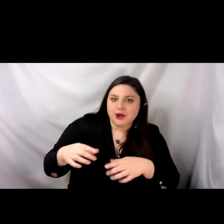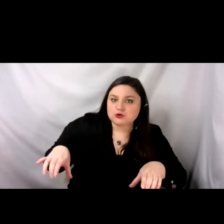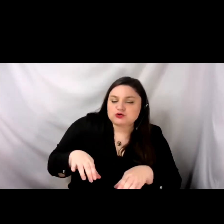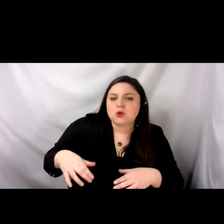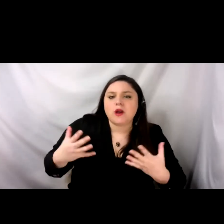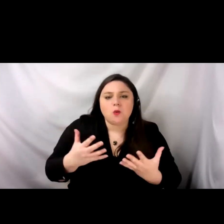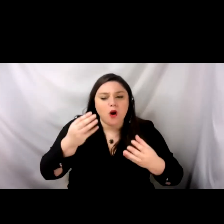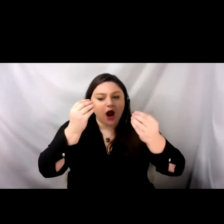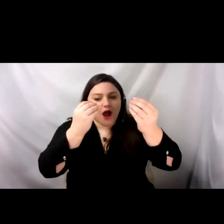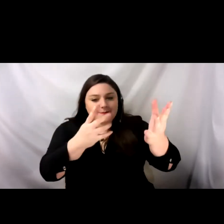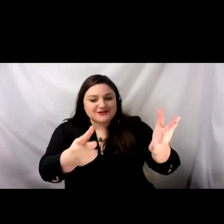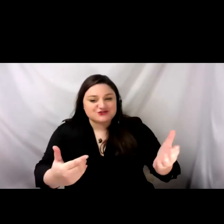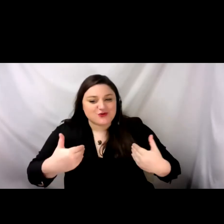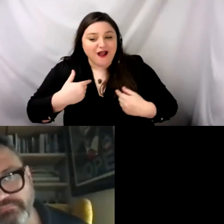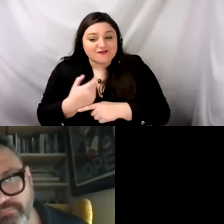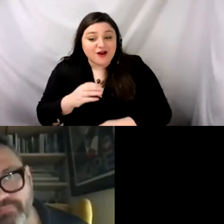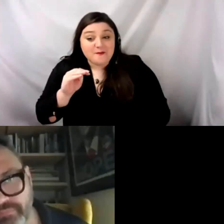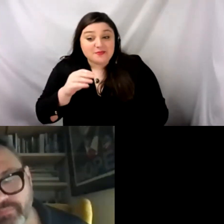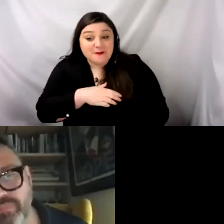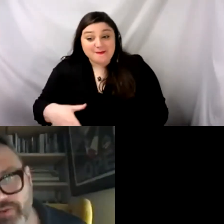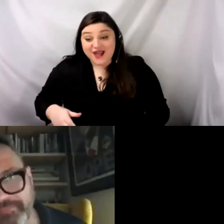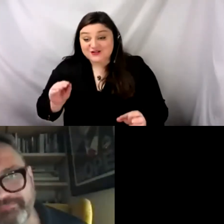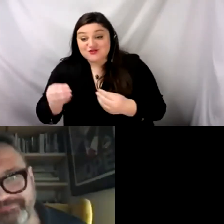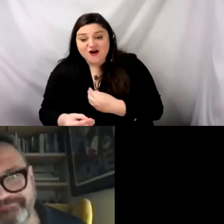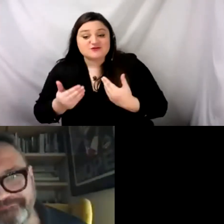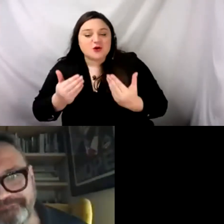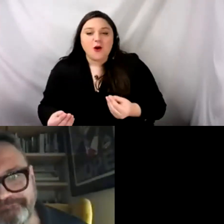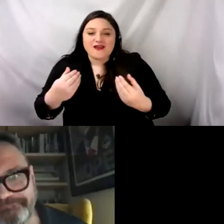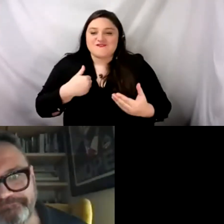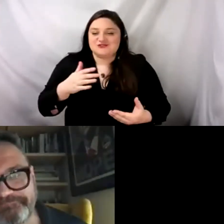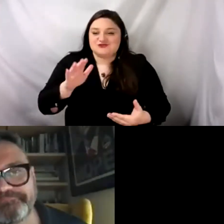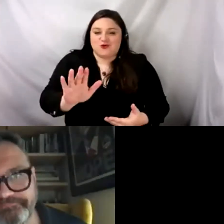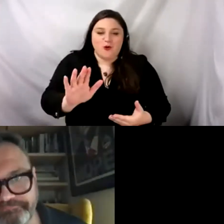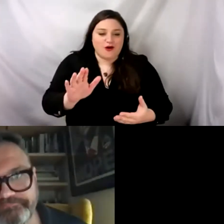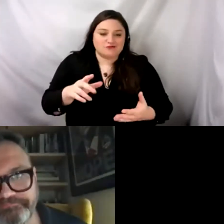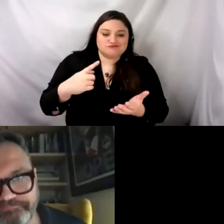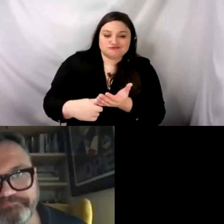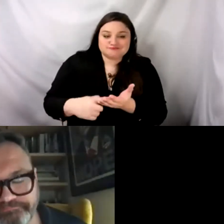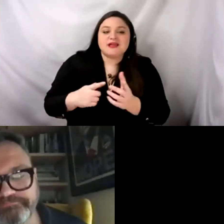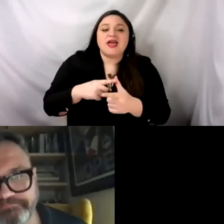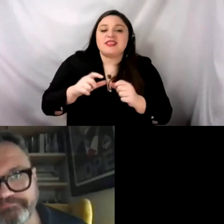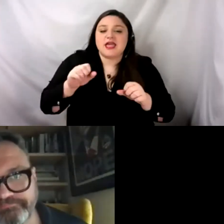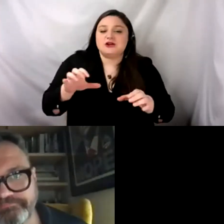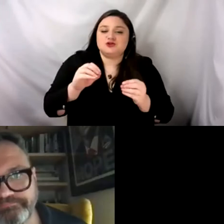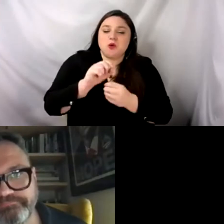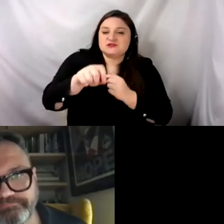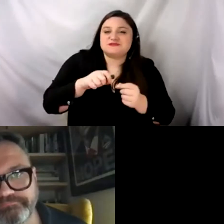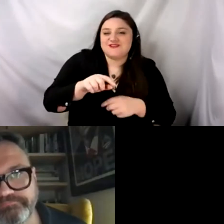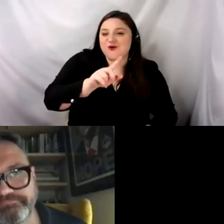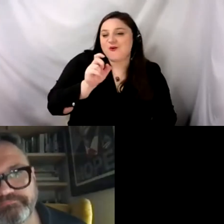So yea, give us your overview and then we can get into more specific questions that I am sure will roll into the chat and we